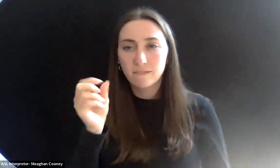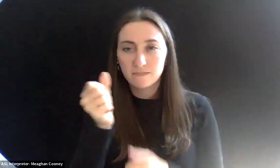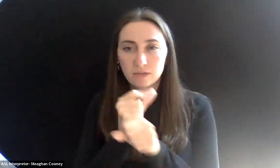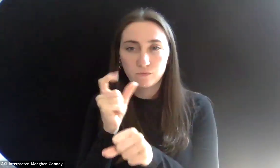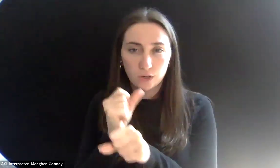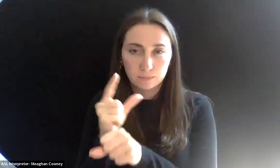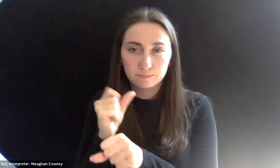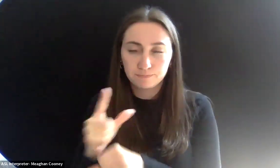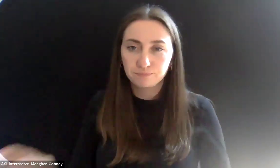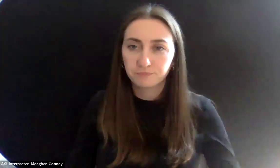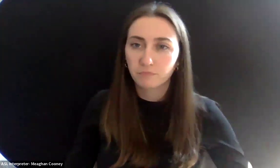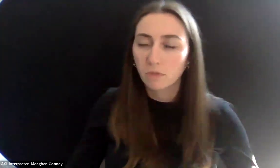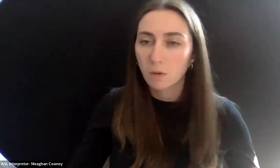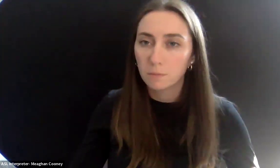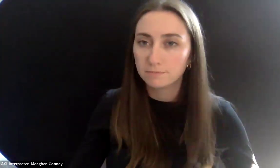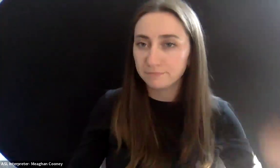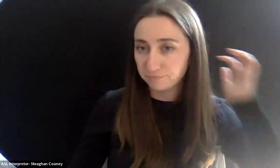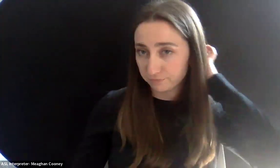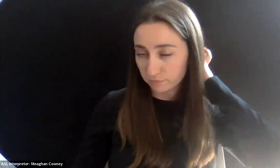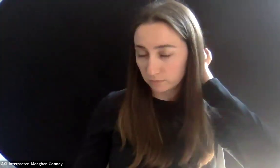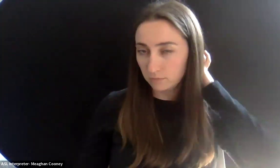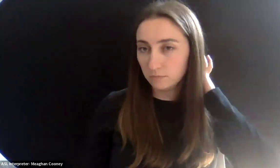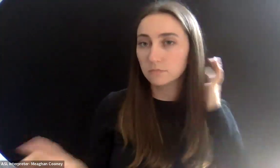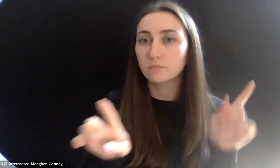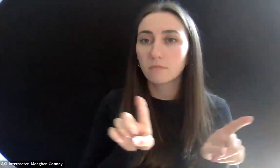We also added a section to the ENF form, the project